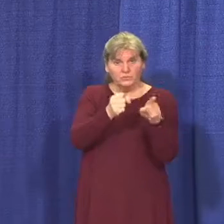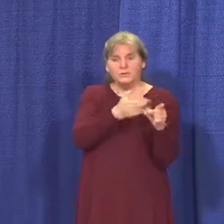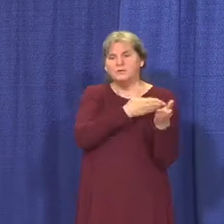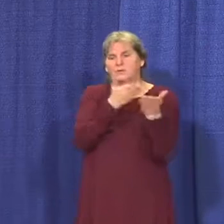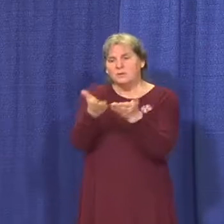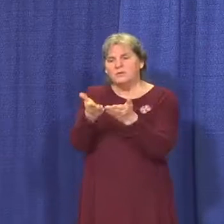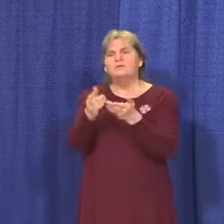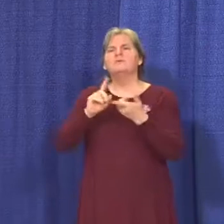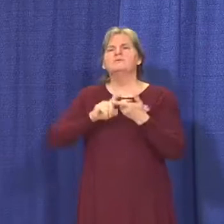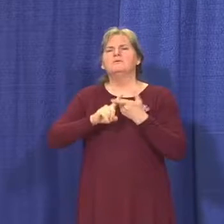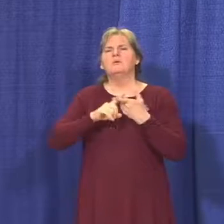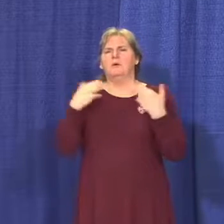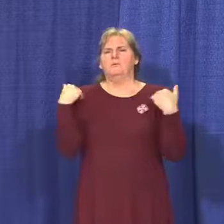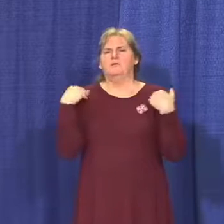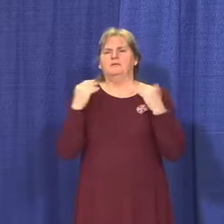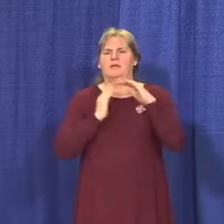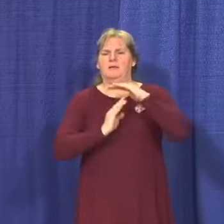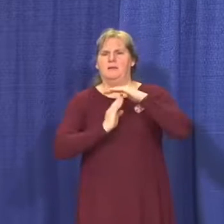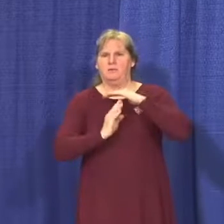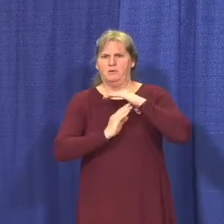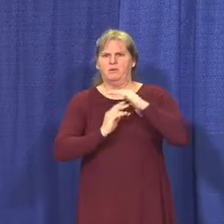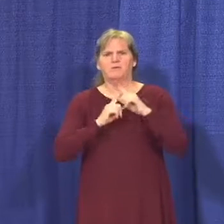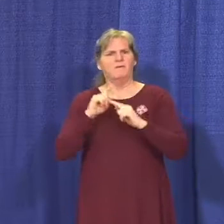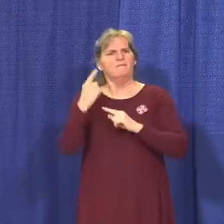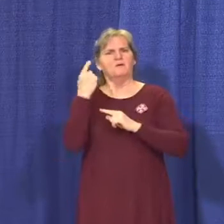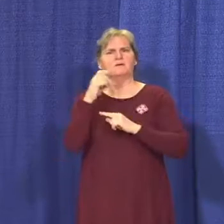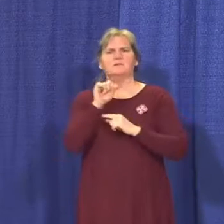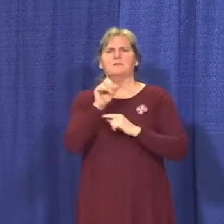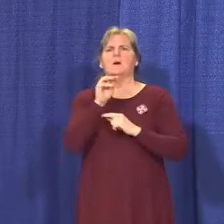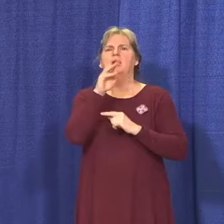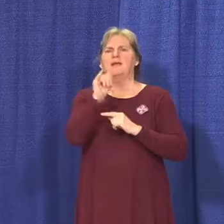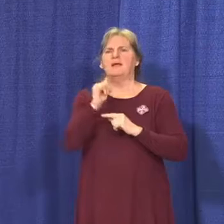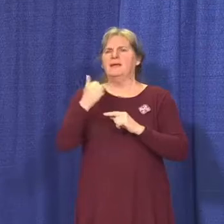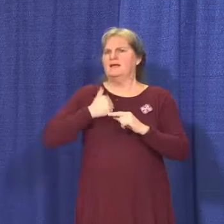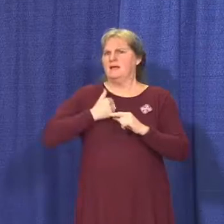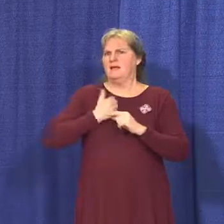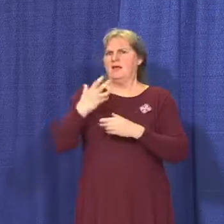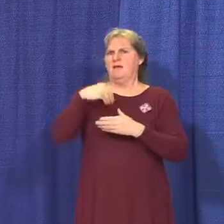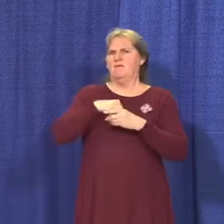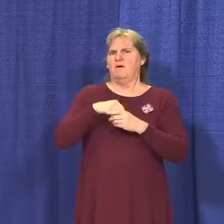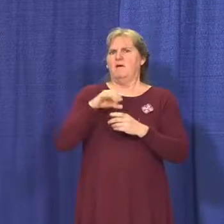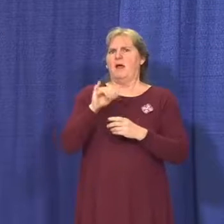role of Minister of immigration, making him the first Somali Canadian to hold the cabinet post.